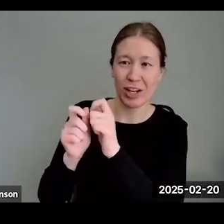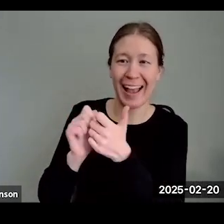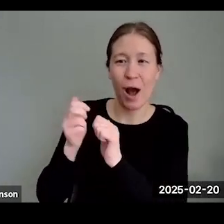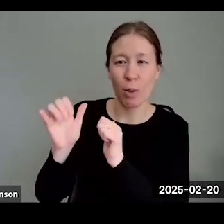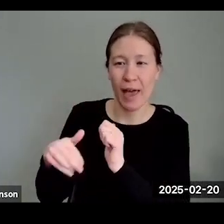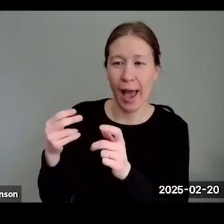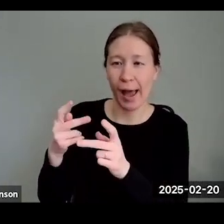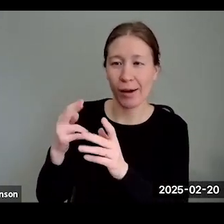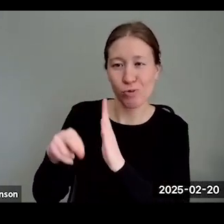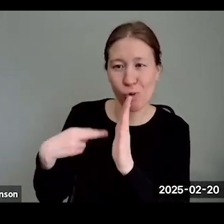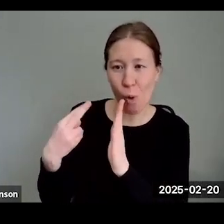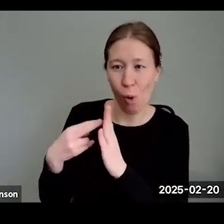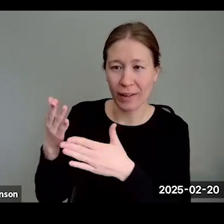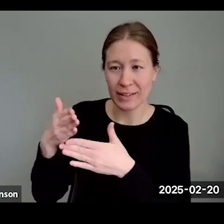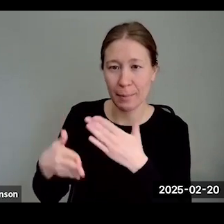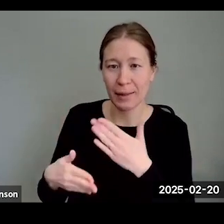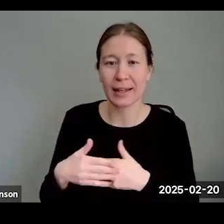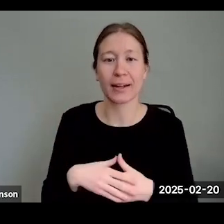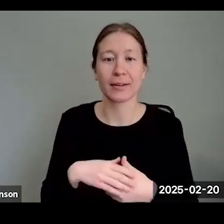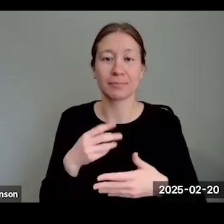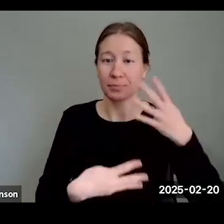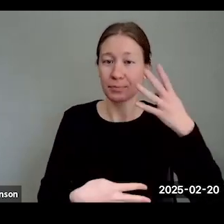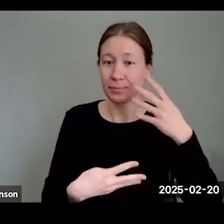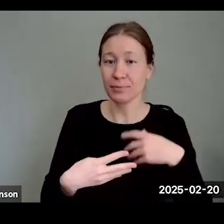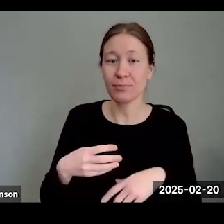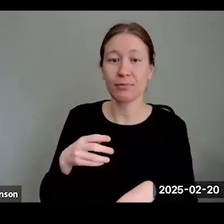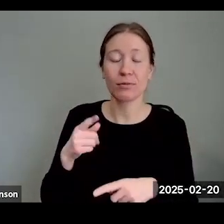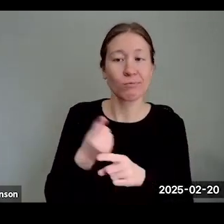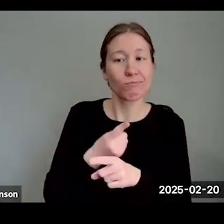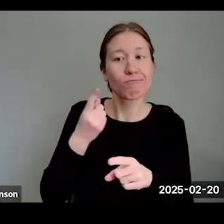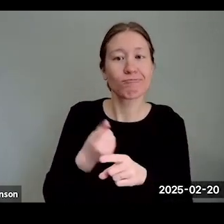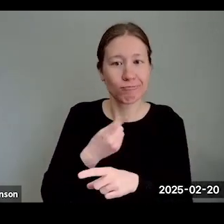So, routine foot patrol, radio communications,